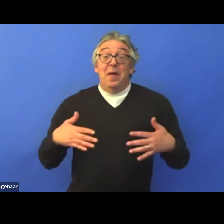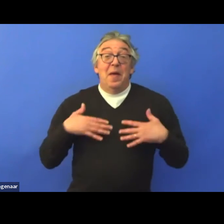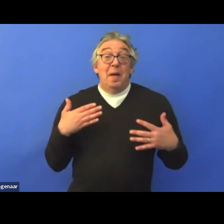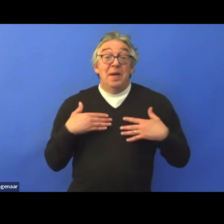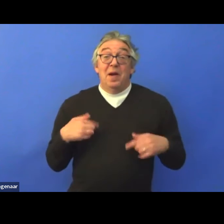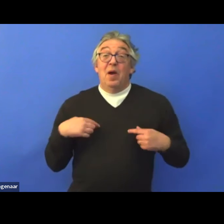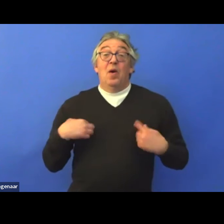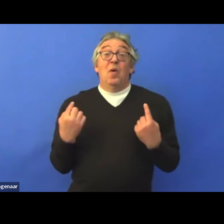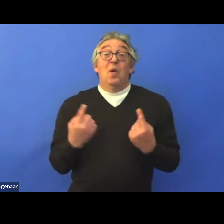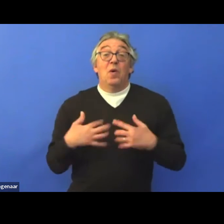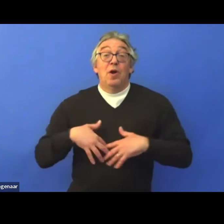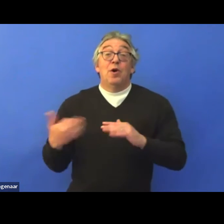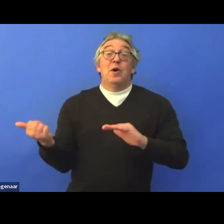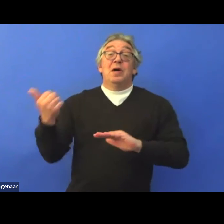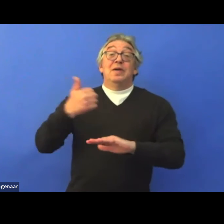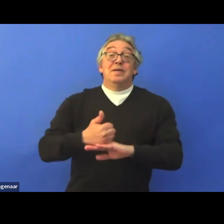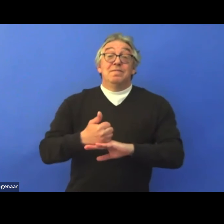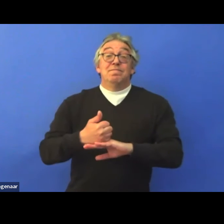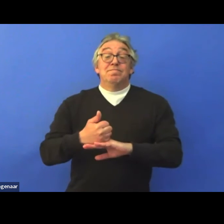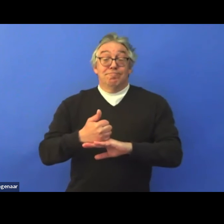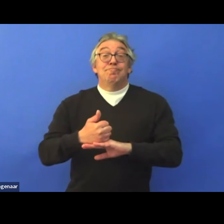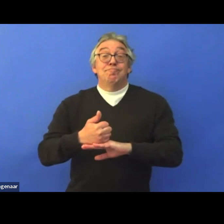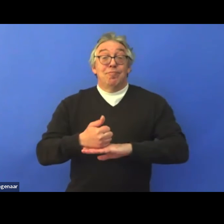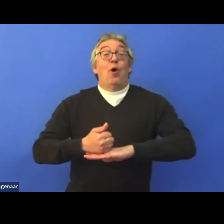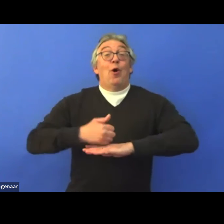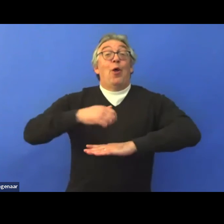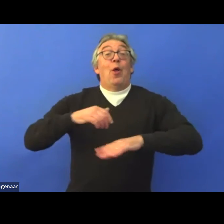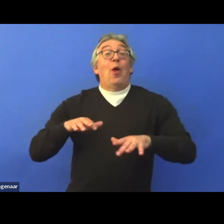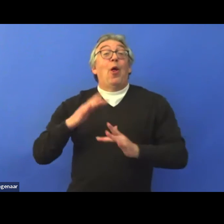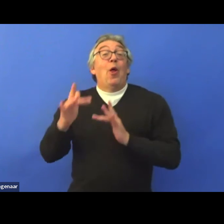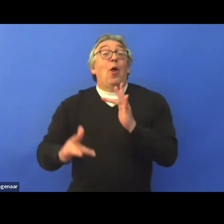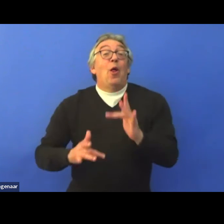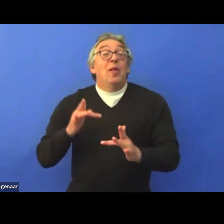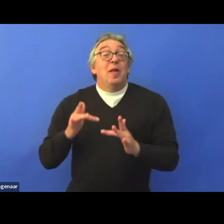of career has been created for people with disabilities in Bangladesh.